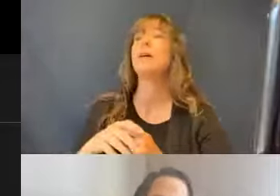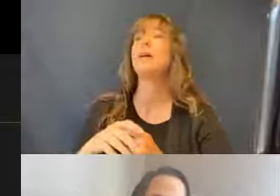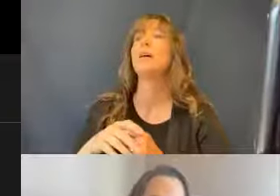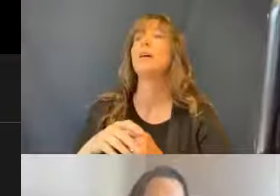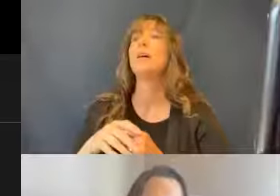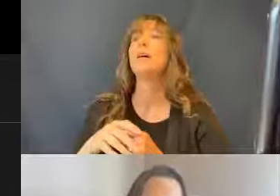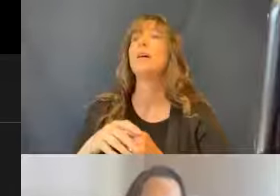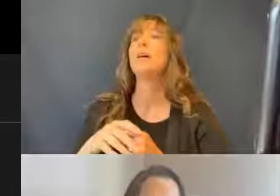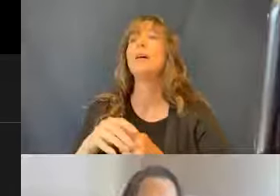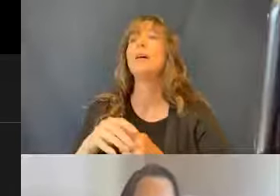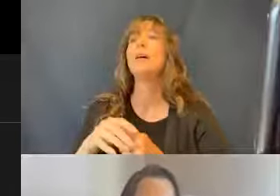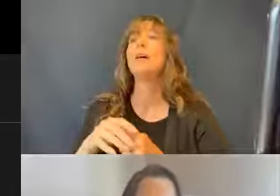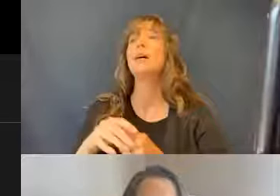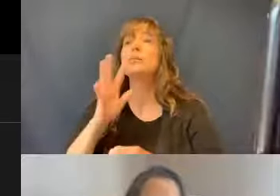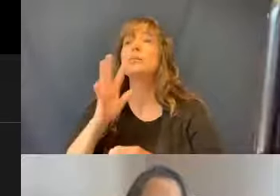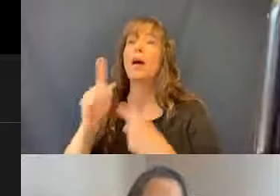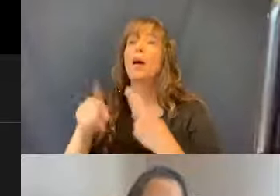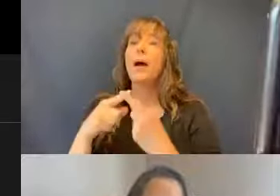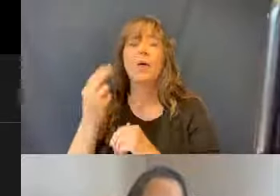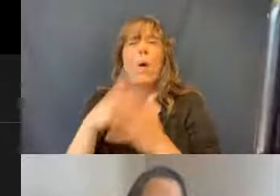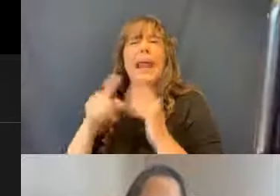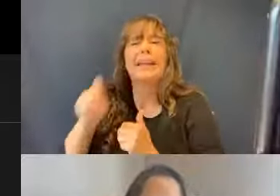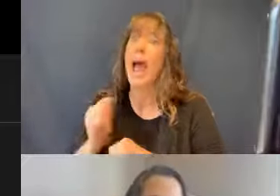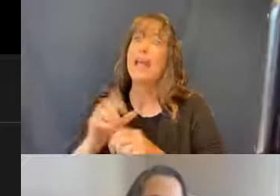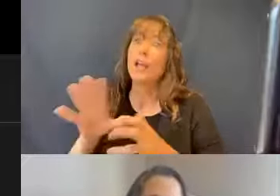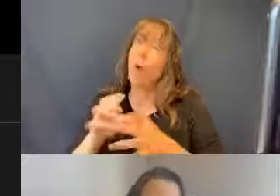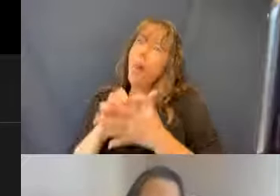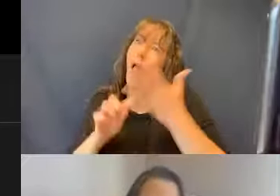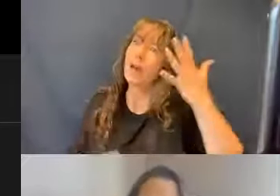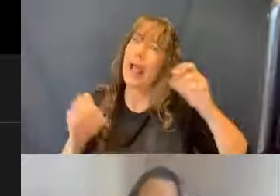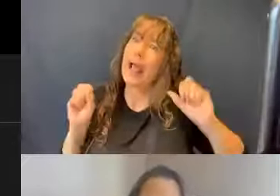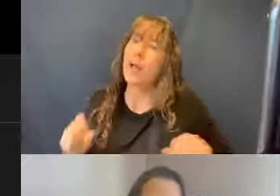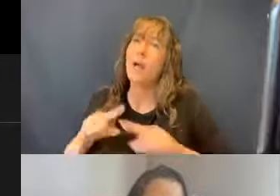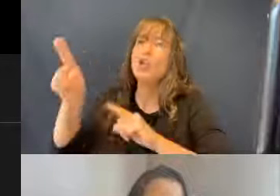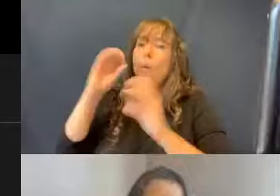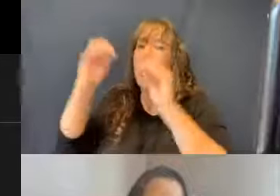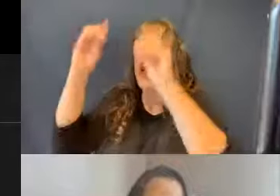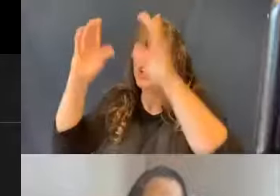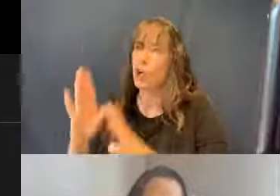I needed from them. I can do a lot, but my educators needed to do some things, too. And